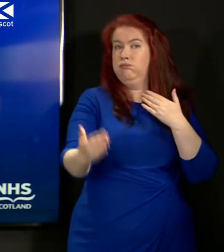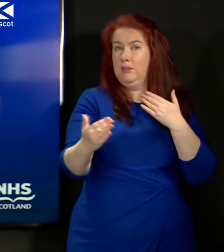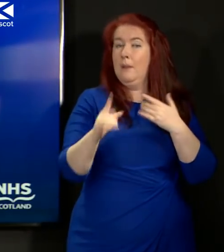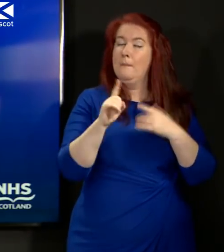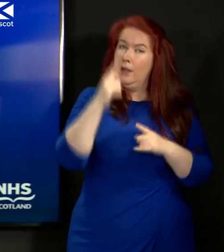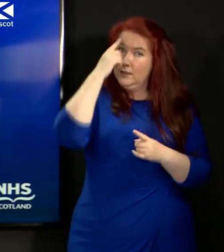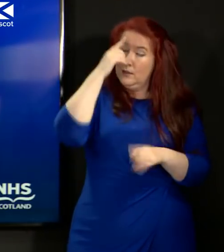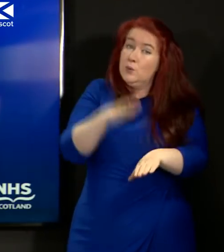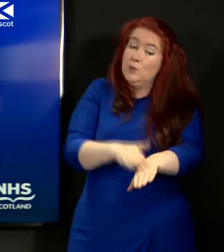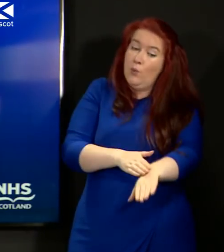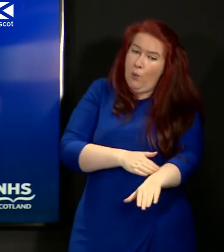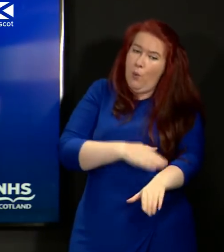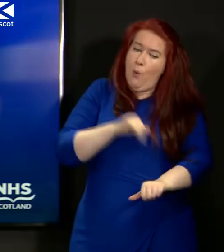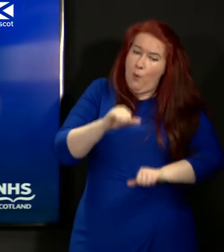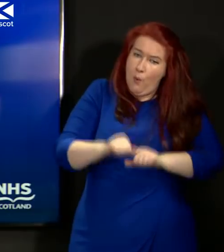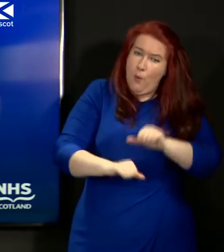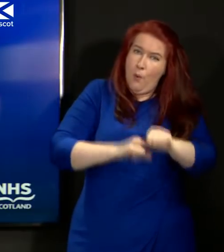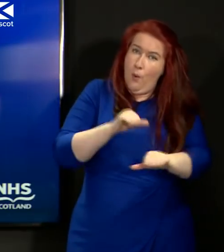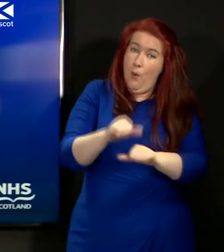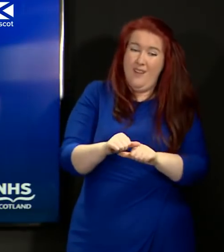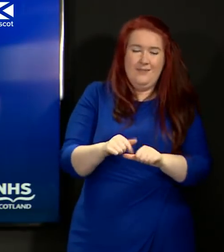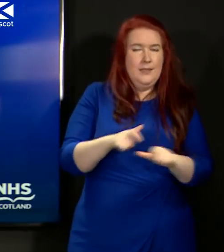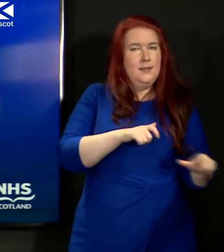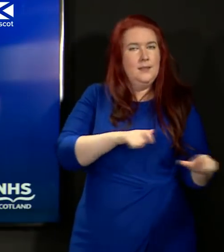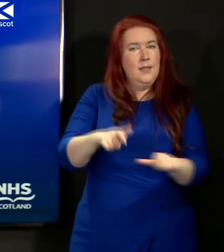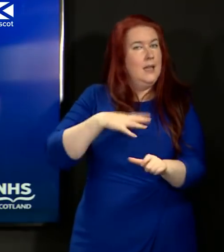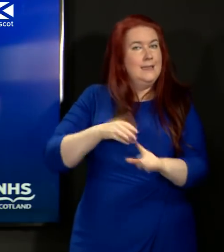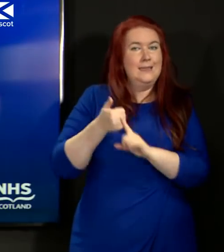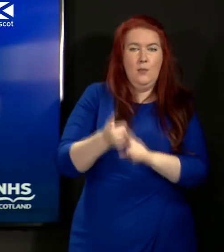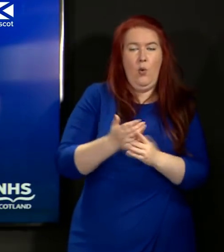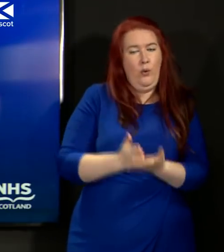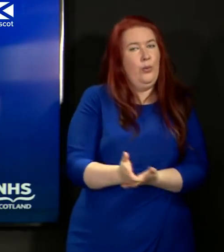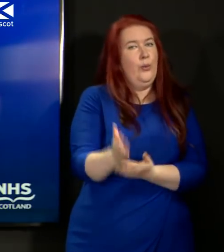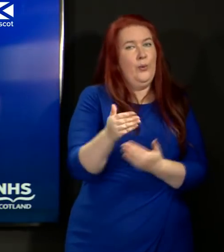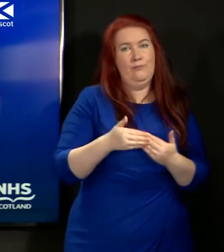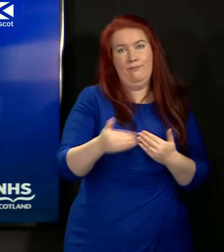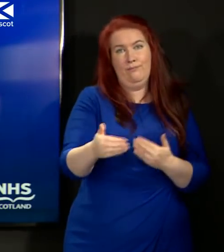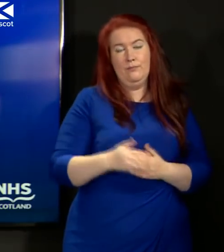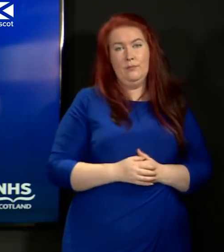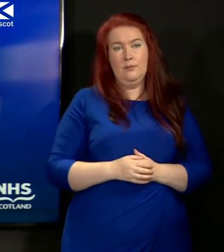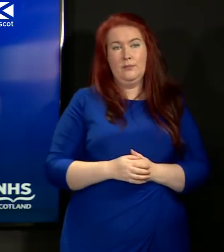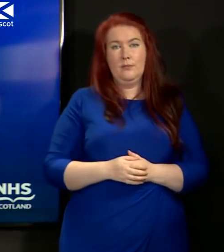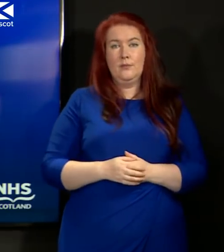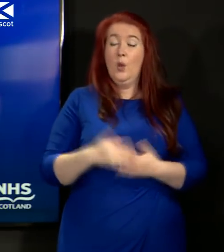require ongoing support. This needs to go beyond the financial, and our enterprise